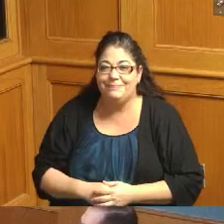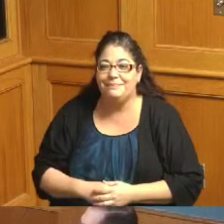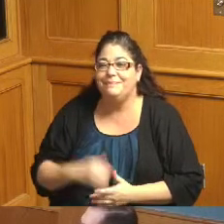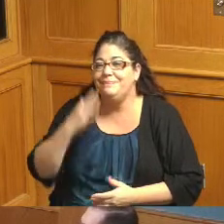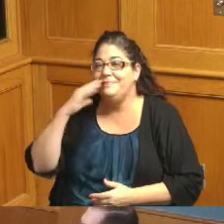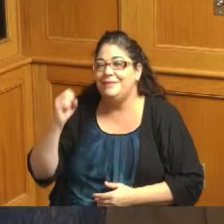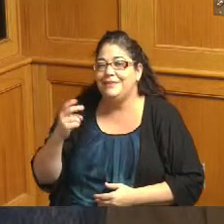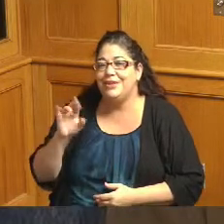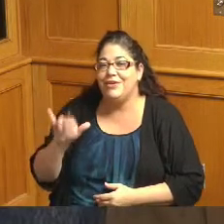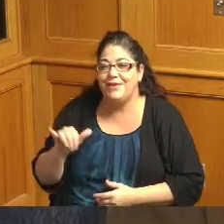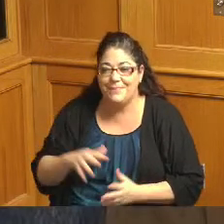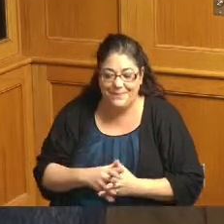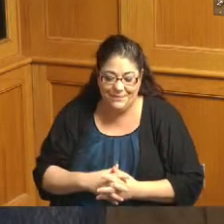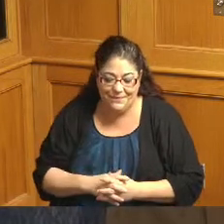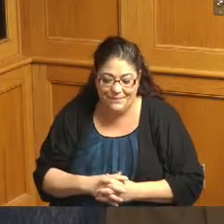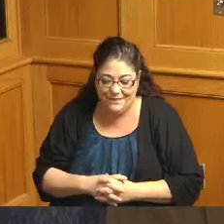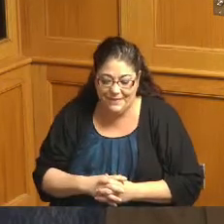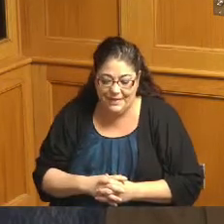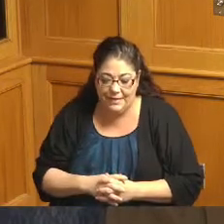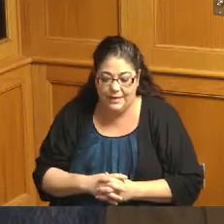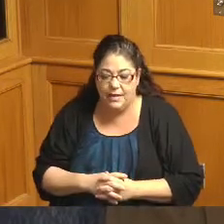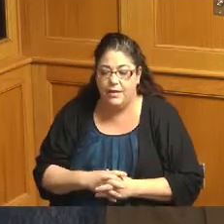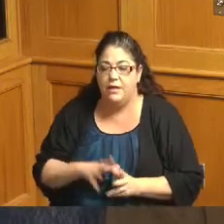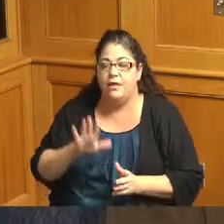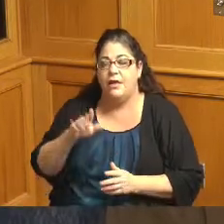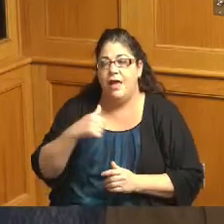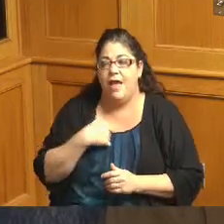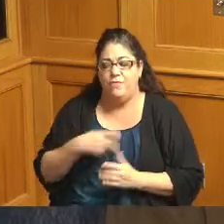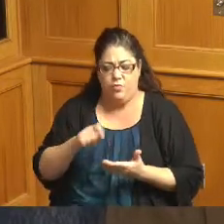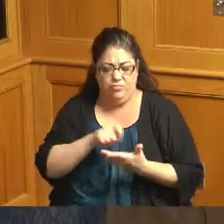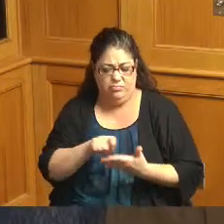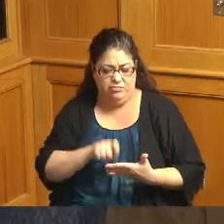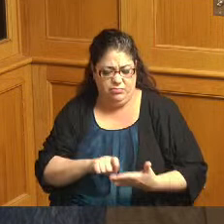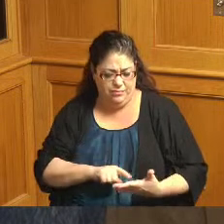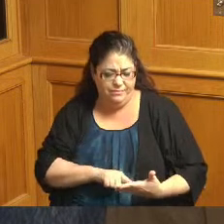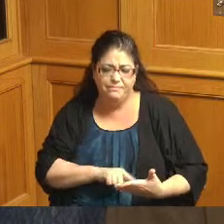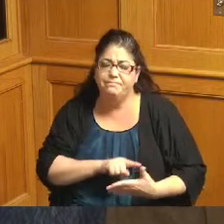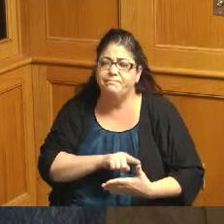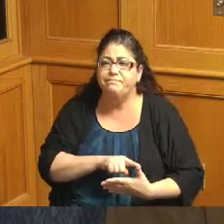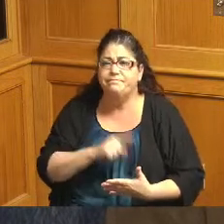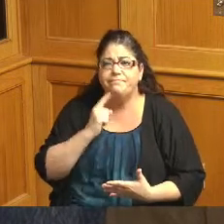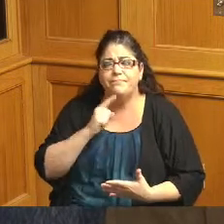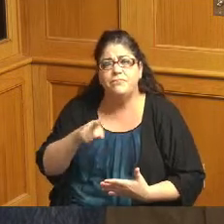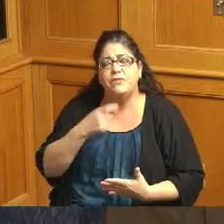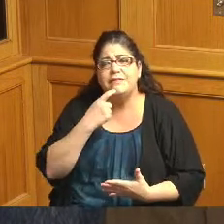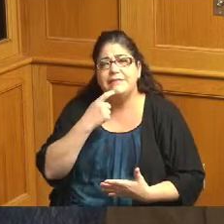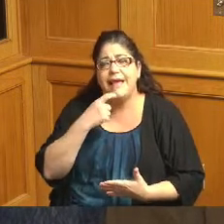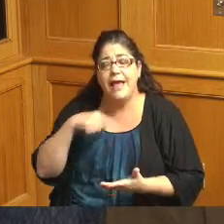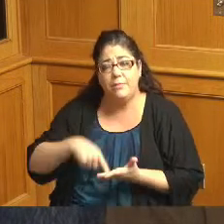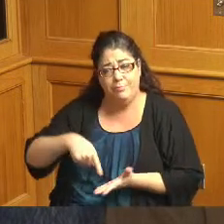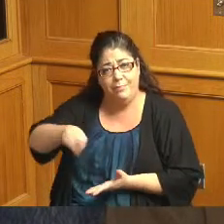so I just have a couple of things of note so when you said that you are paying employees are